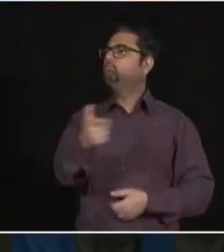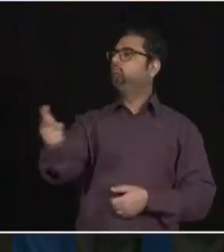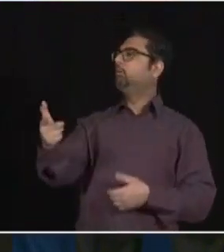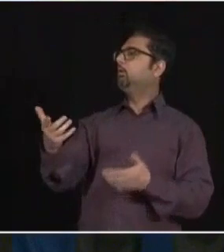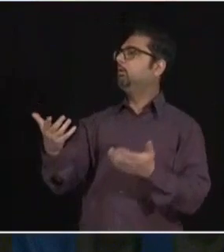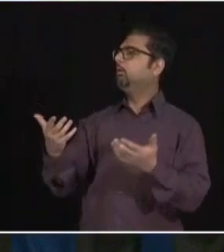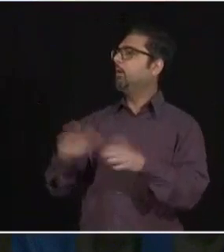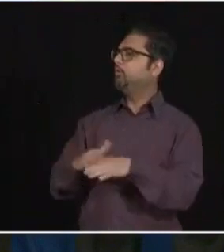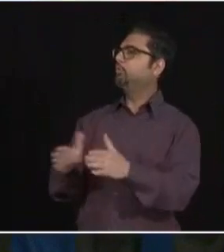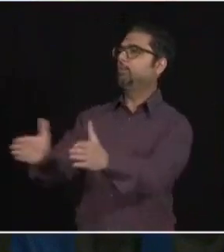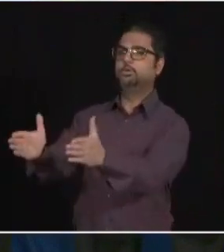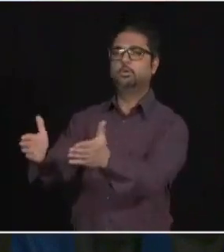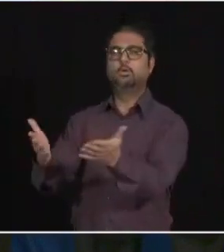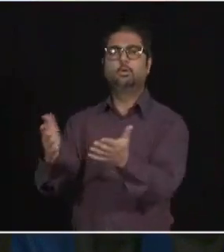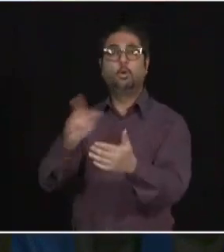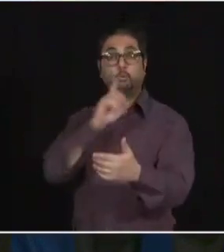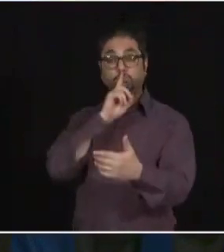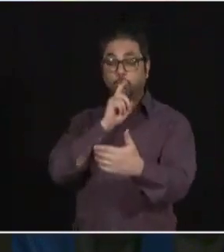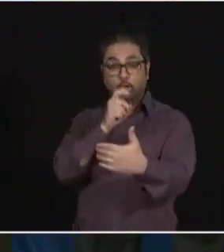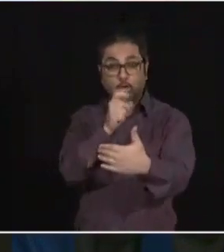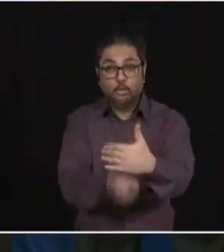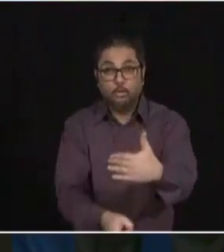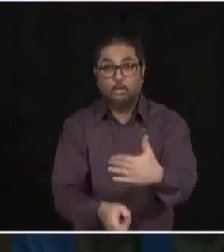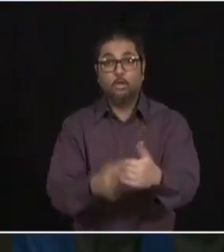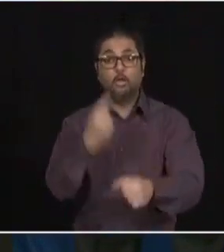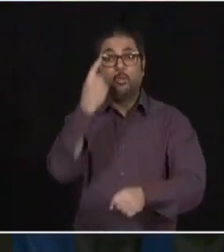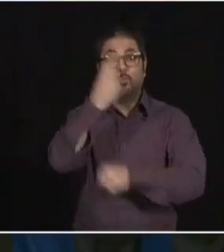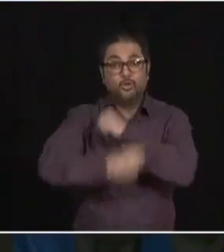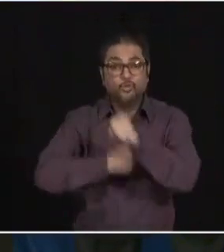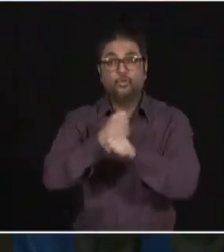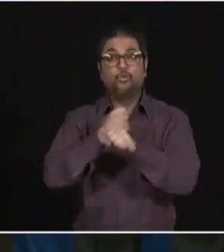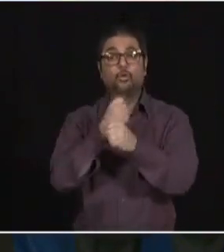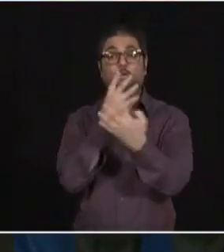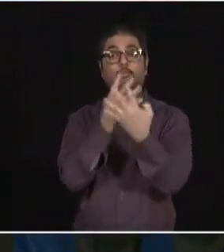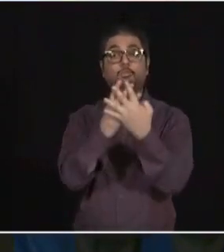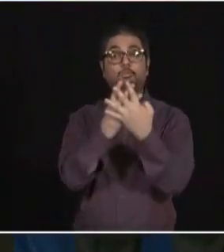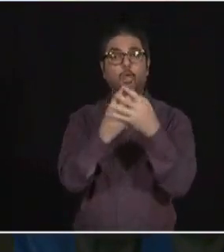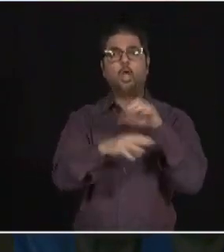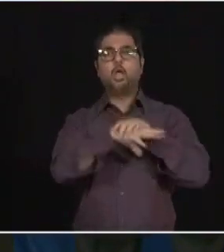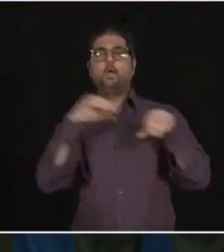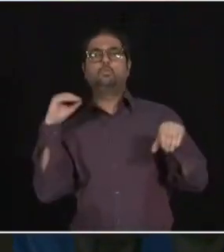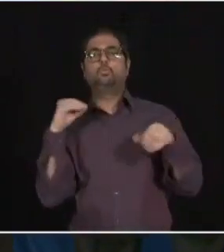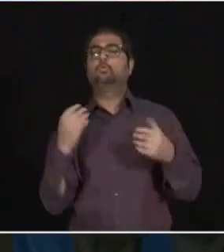for a year or two? The problem is not the legal gun owners.